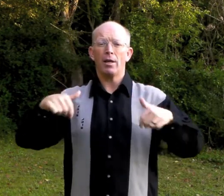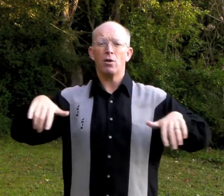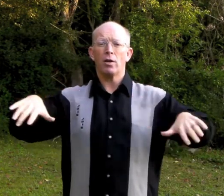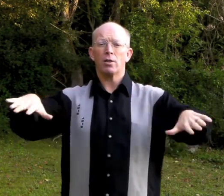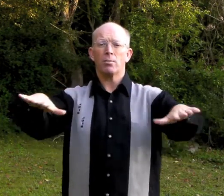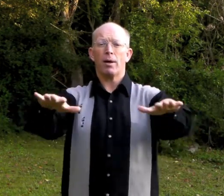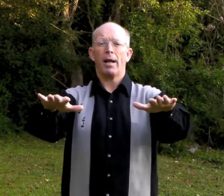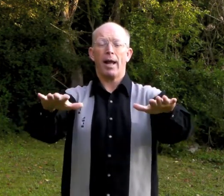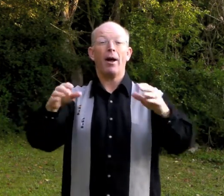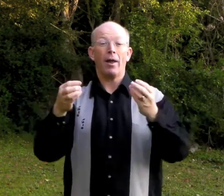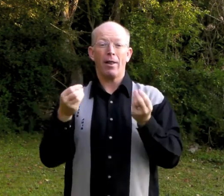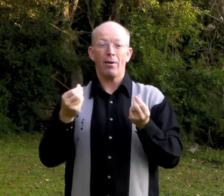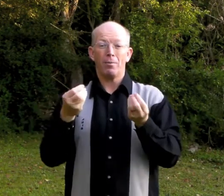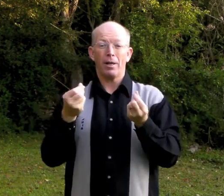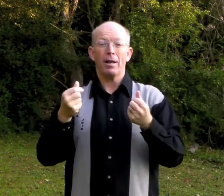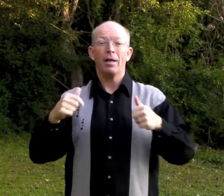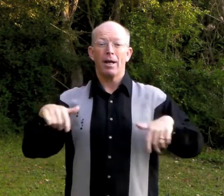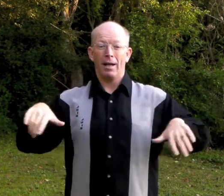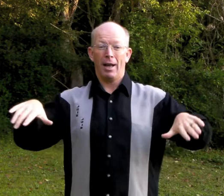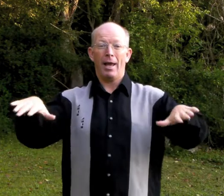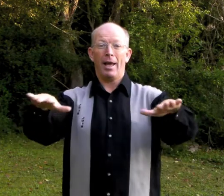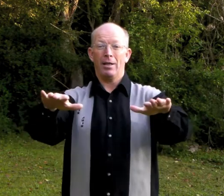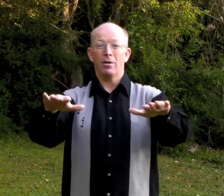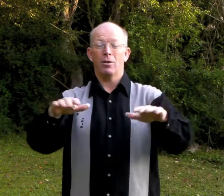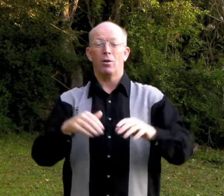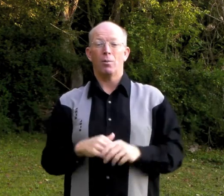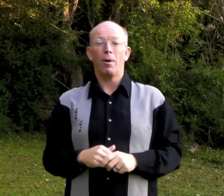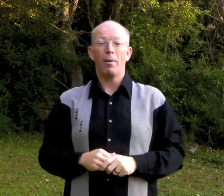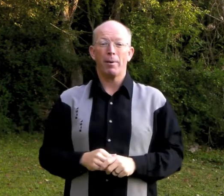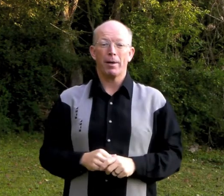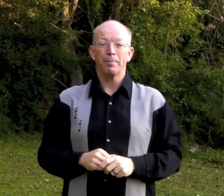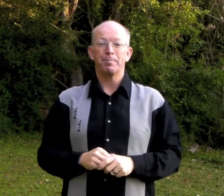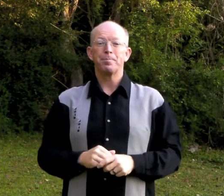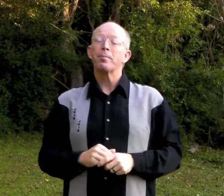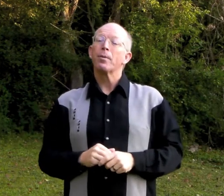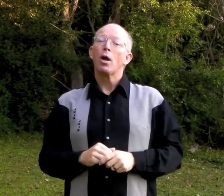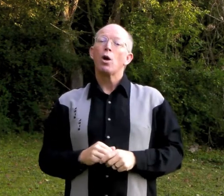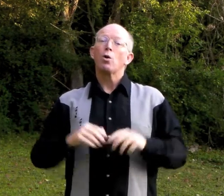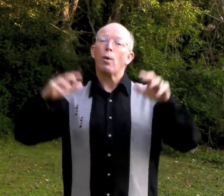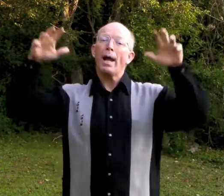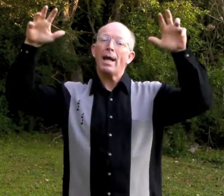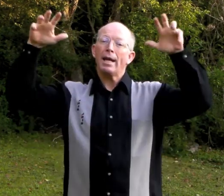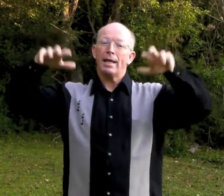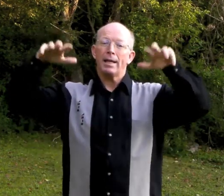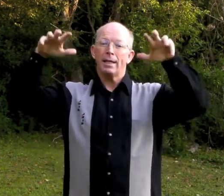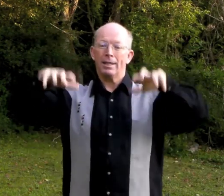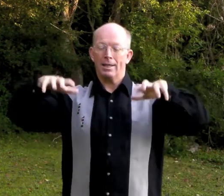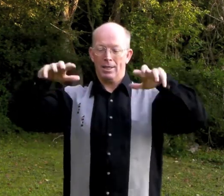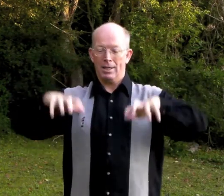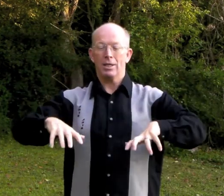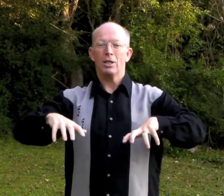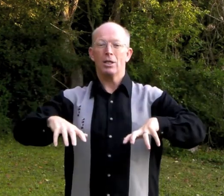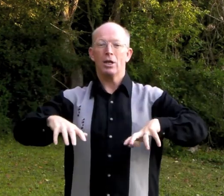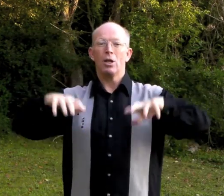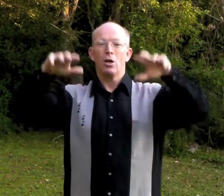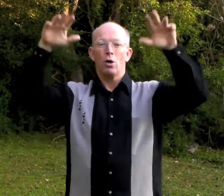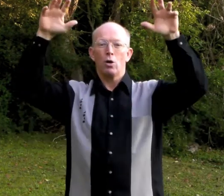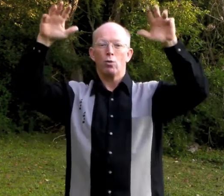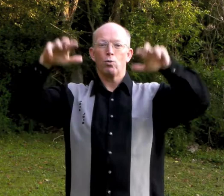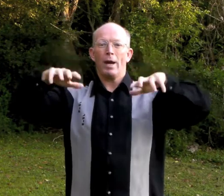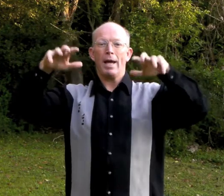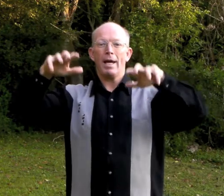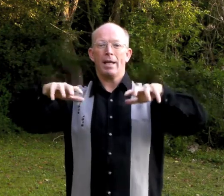Then you spread it out and that would mean LAND or PROPERTY.